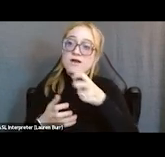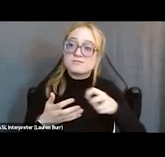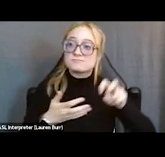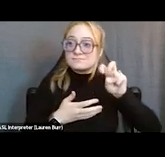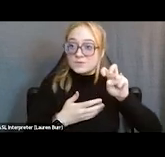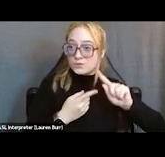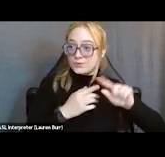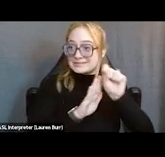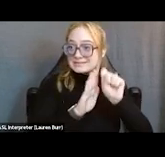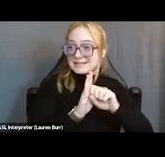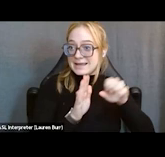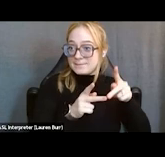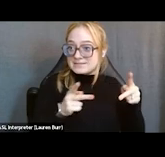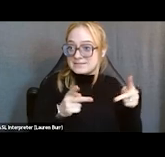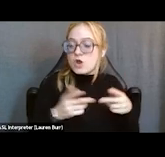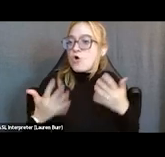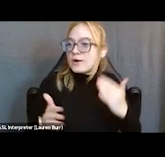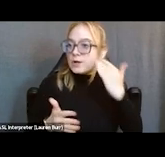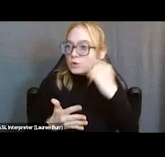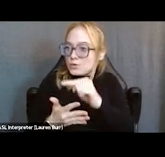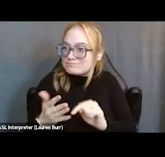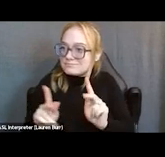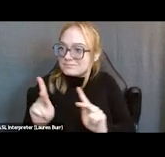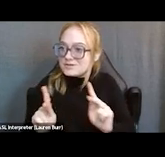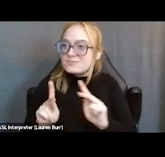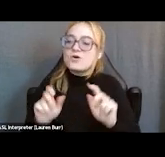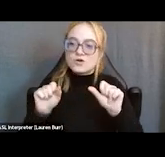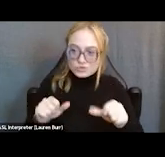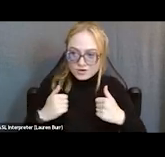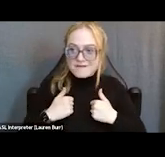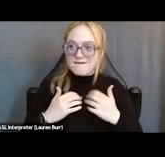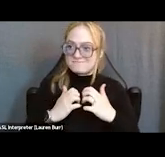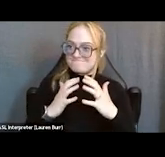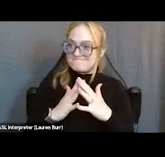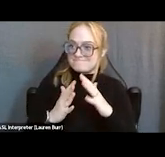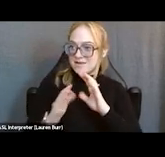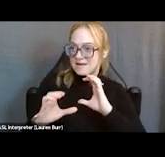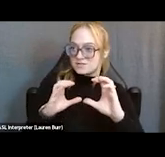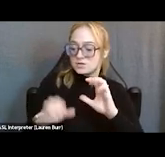I knew folks and we were able to sort of start having these conversations so you don't have to just sort of be